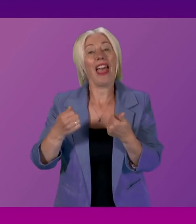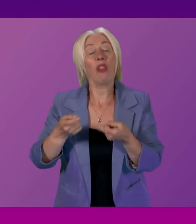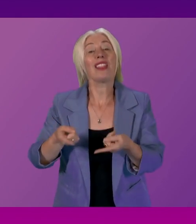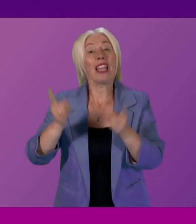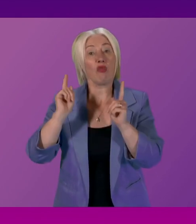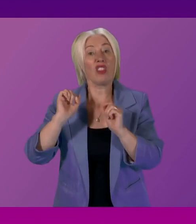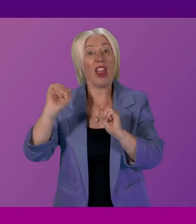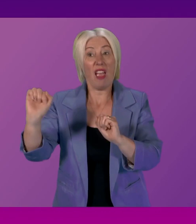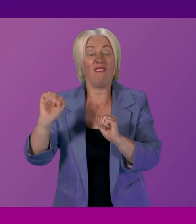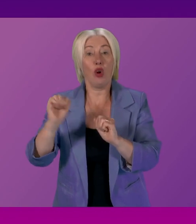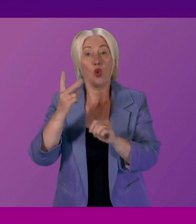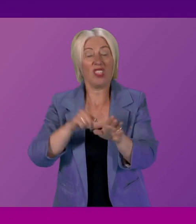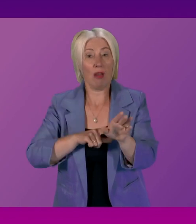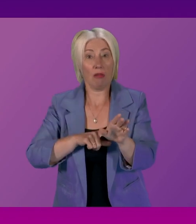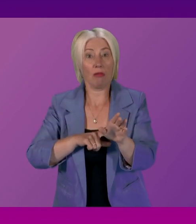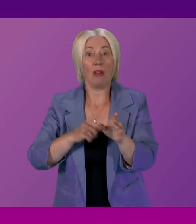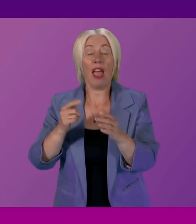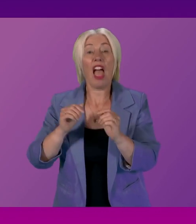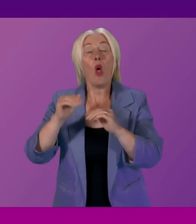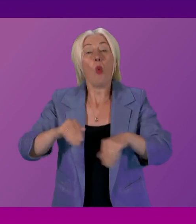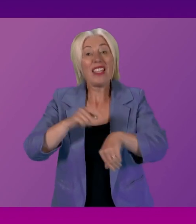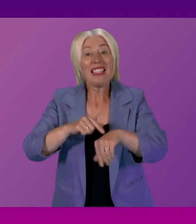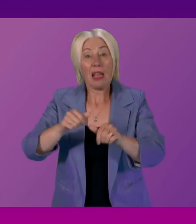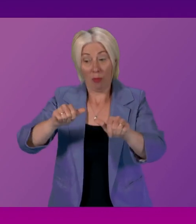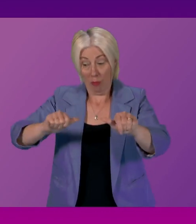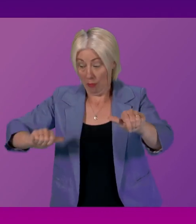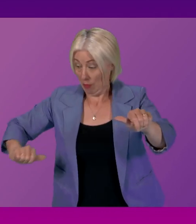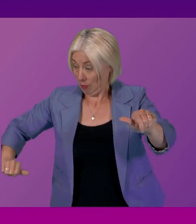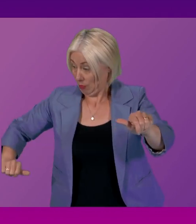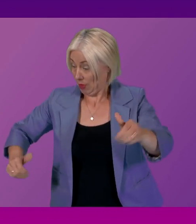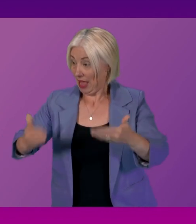He is now the First Minister, so what is he going to do to sort it out?